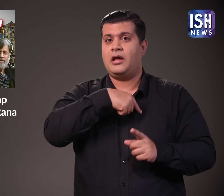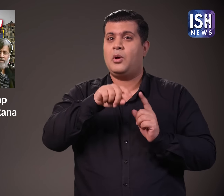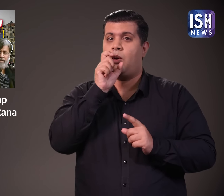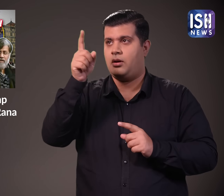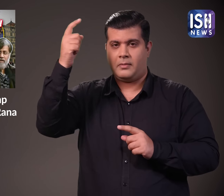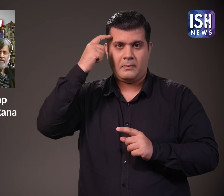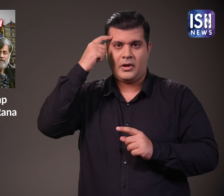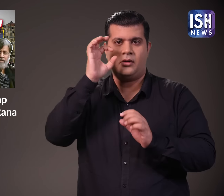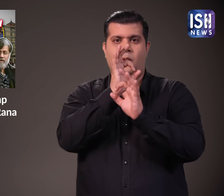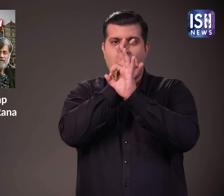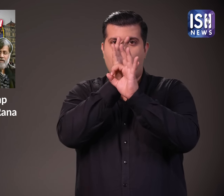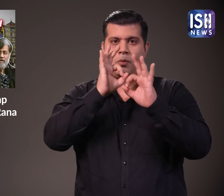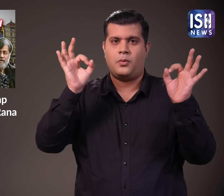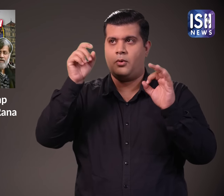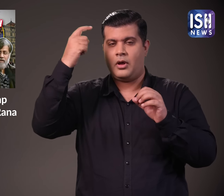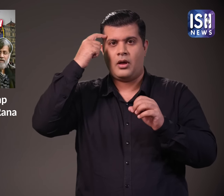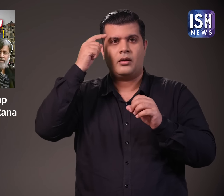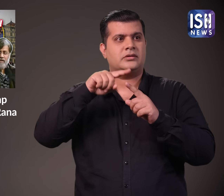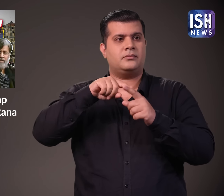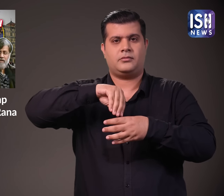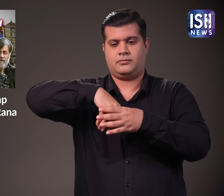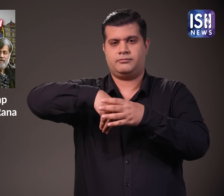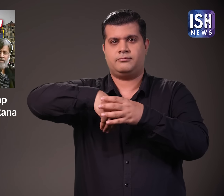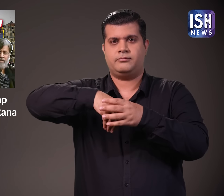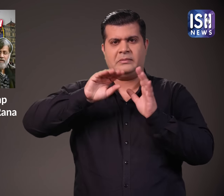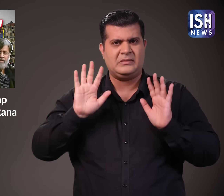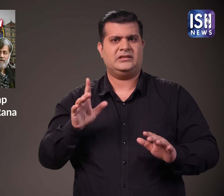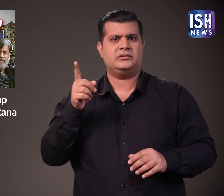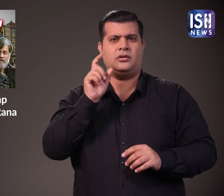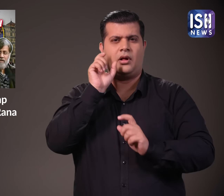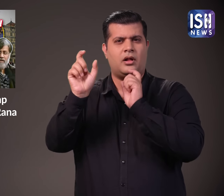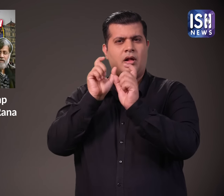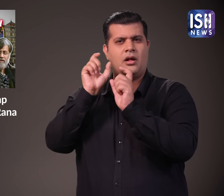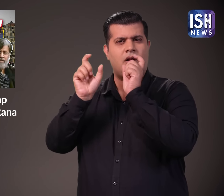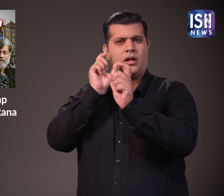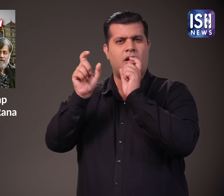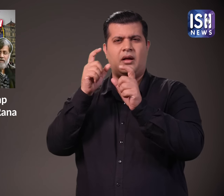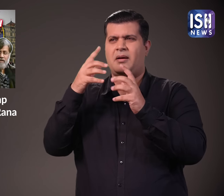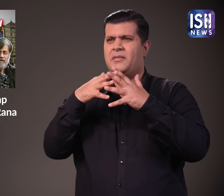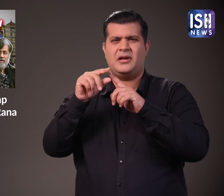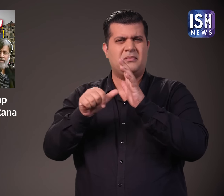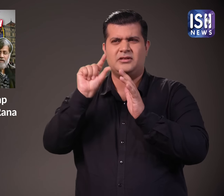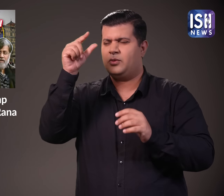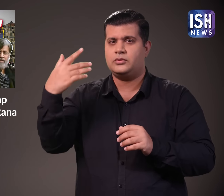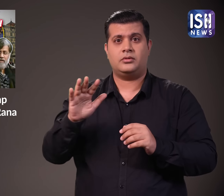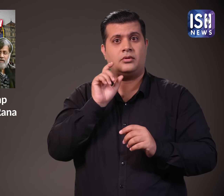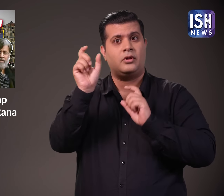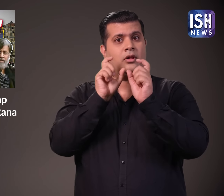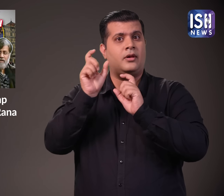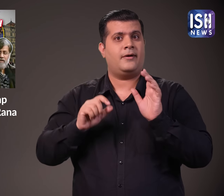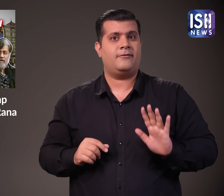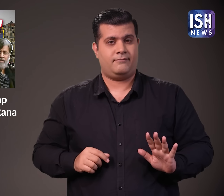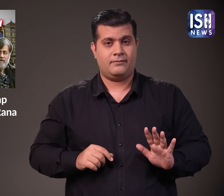Americans are slamming him, calling him a lunatic and a useless US President.